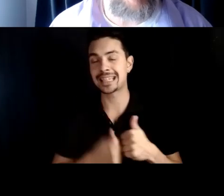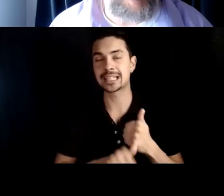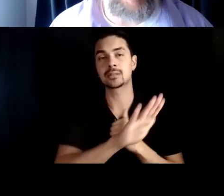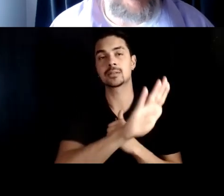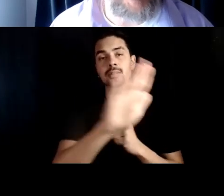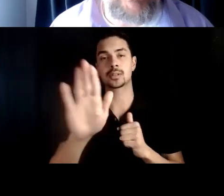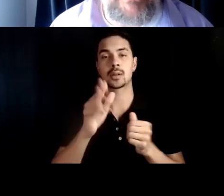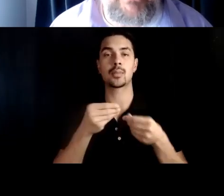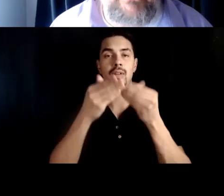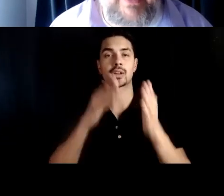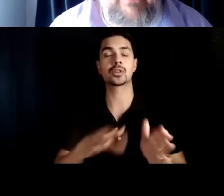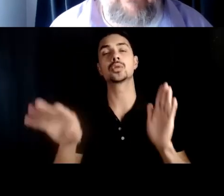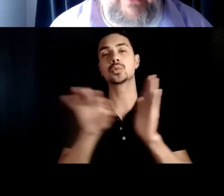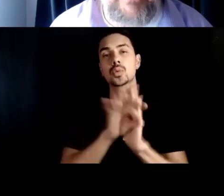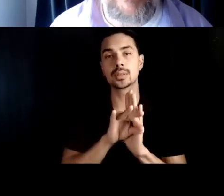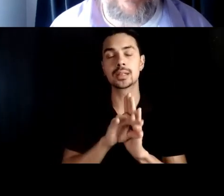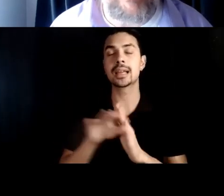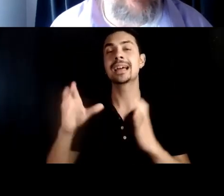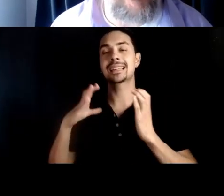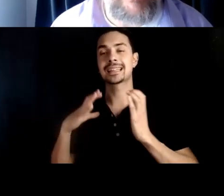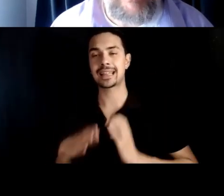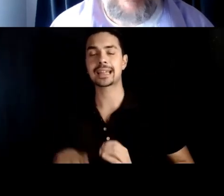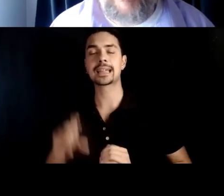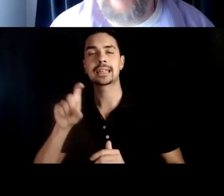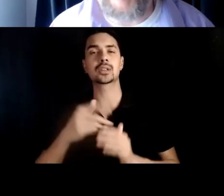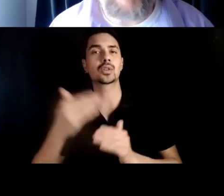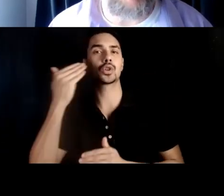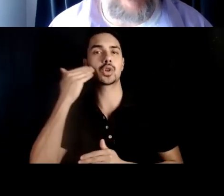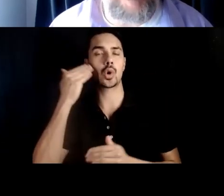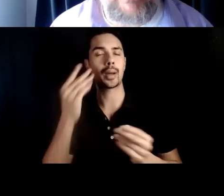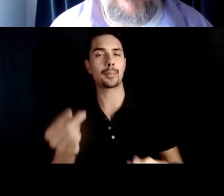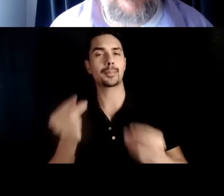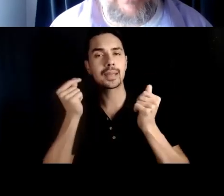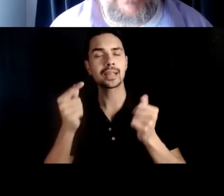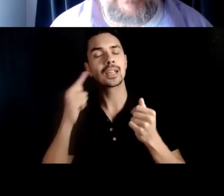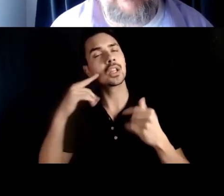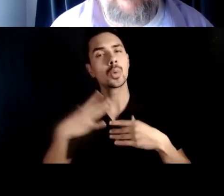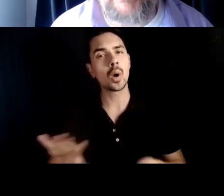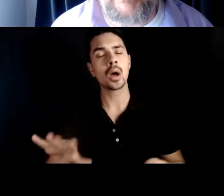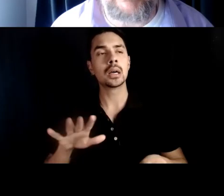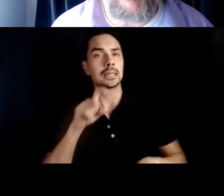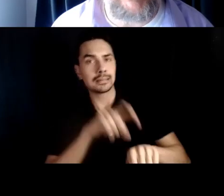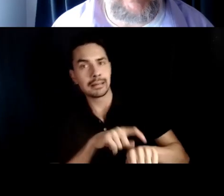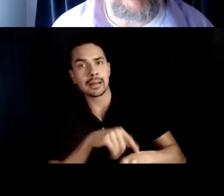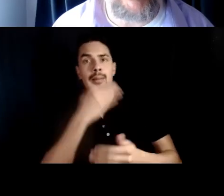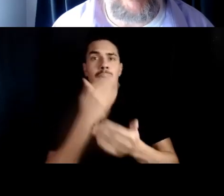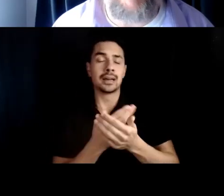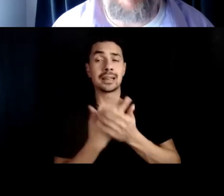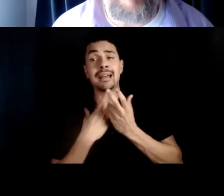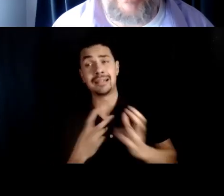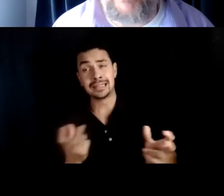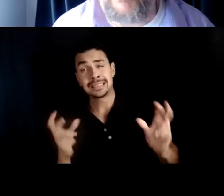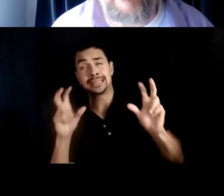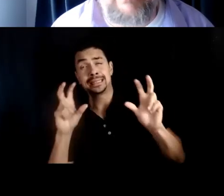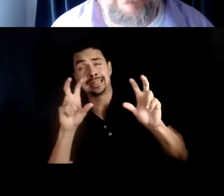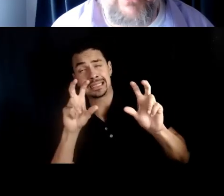and clients just need to know that upfront so that they don't have to spend a lot of time and money investing in something that may not end up